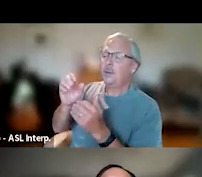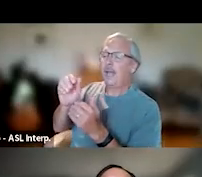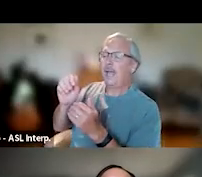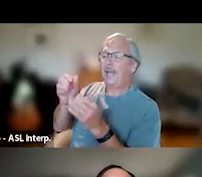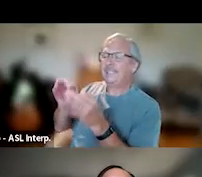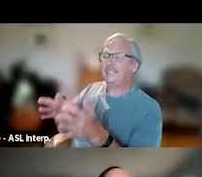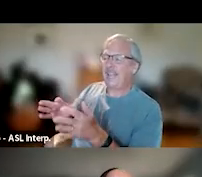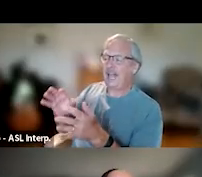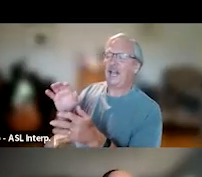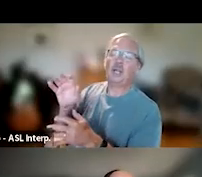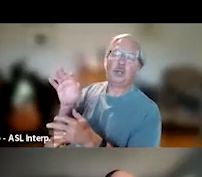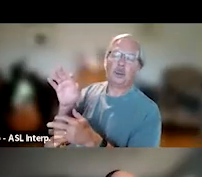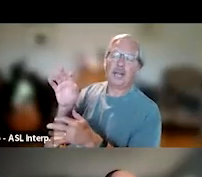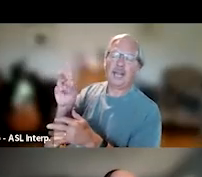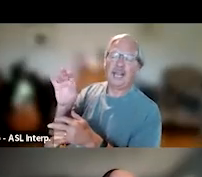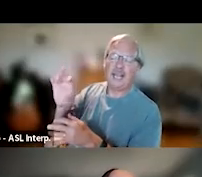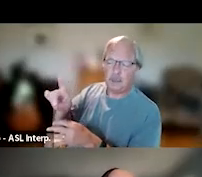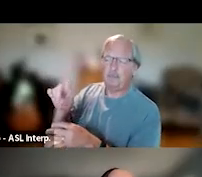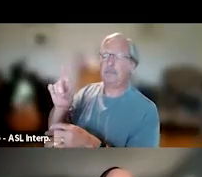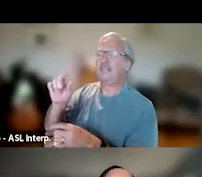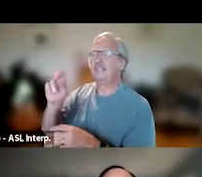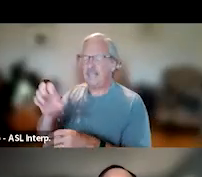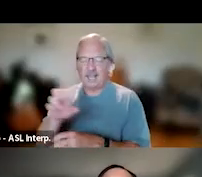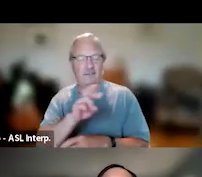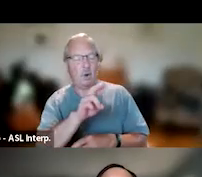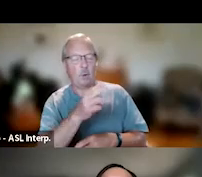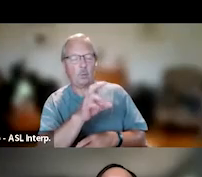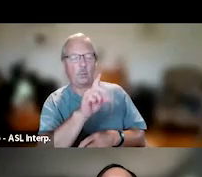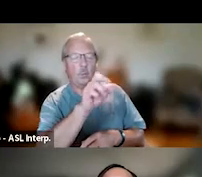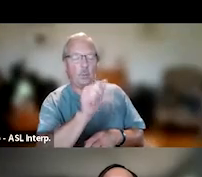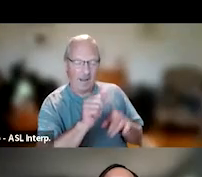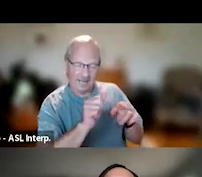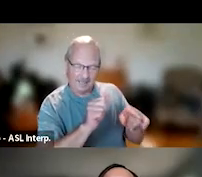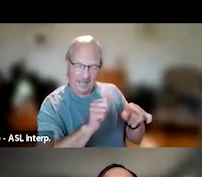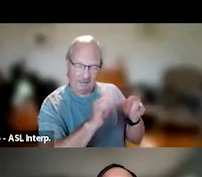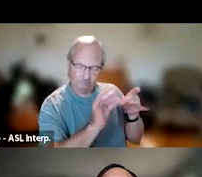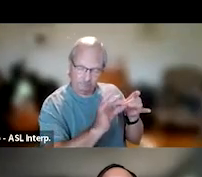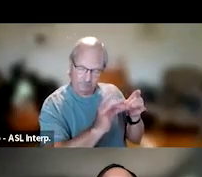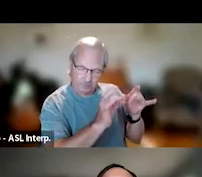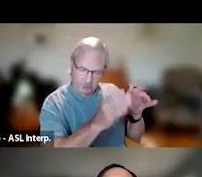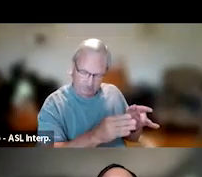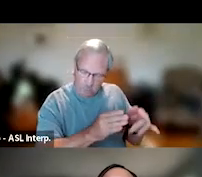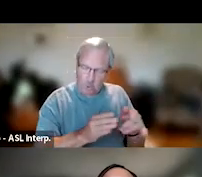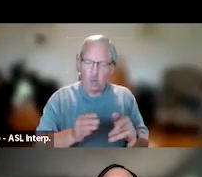to our live captioner Rhonda, to our Spanish interpreters Enrique and Suzanne.